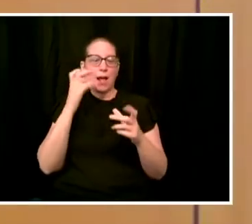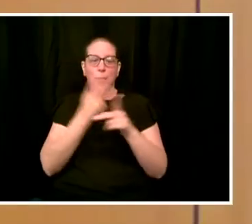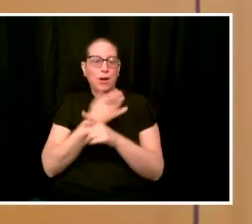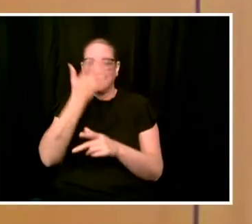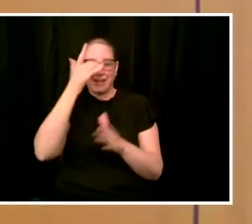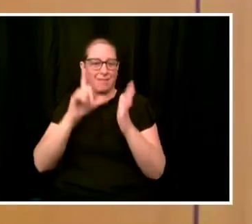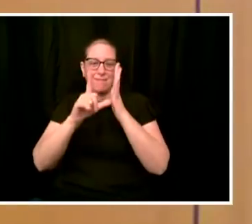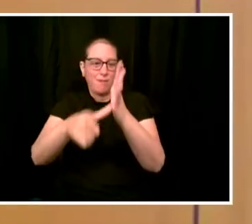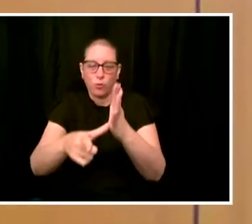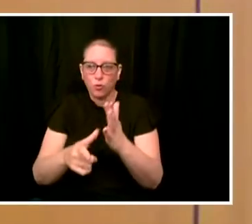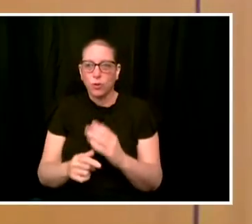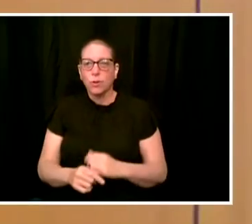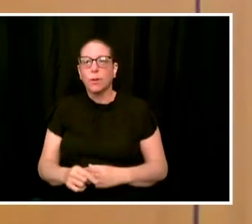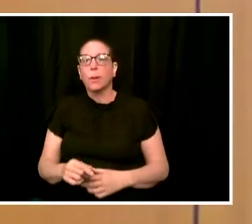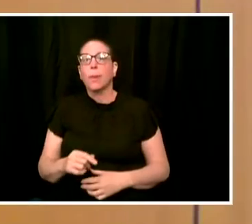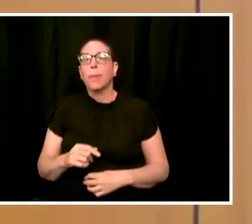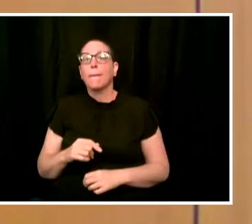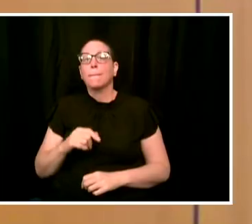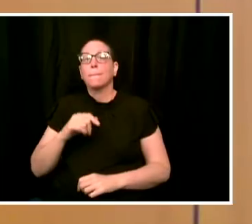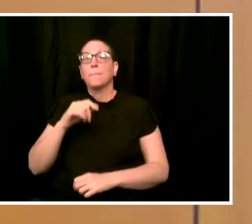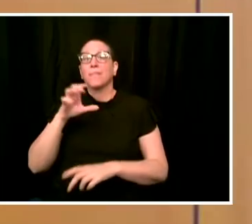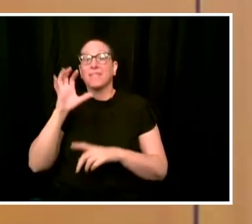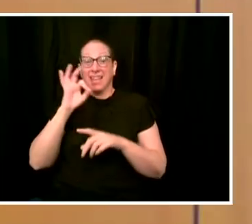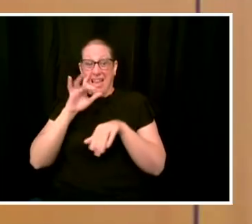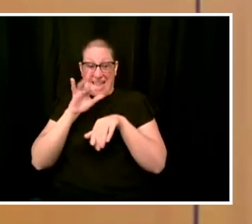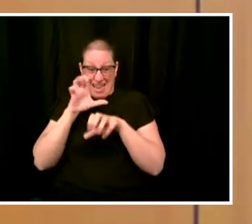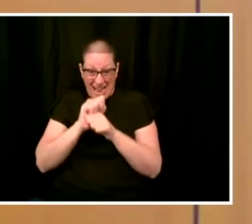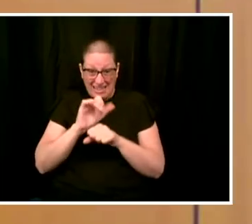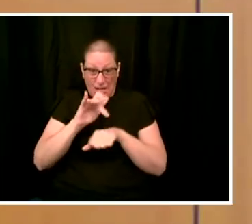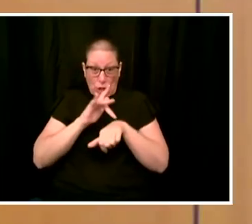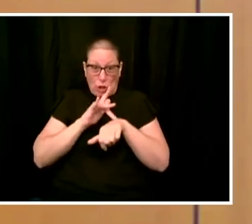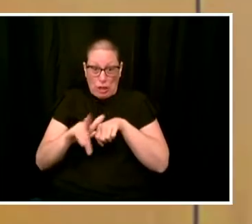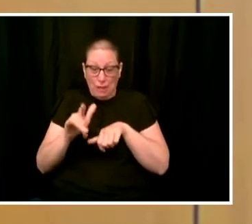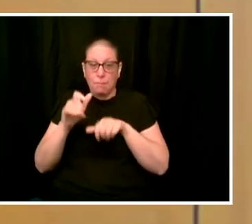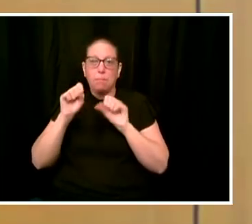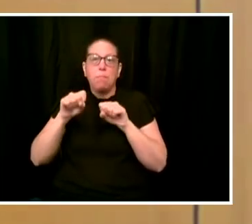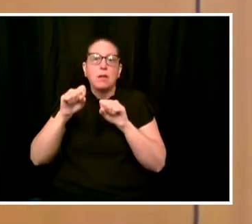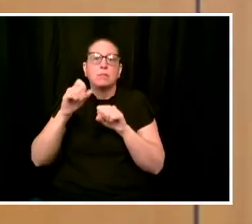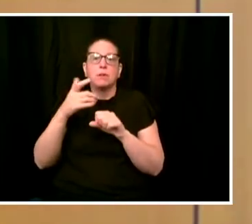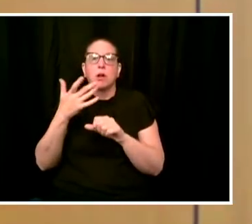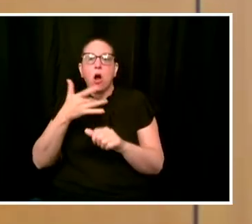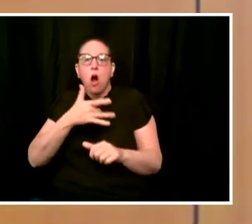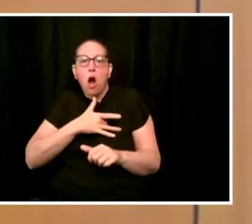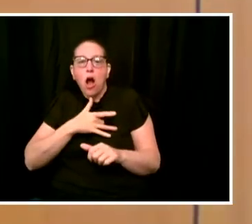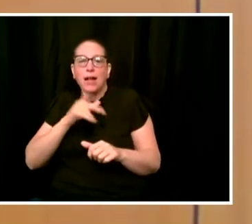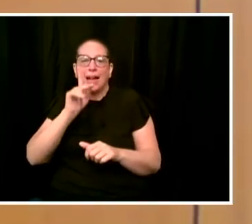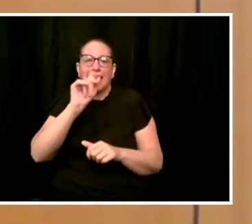SO WE WANT TO TAKE THIS OPPROTUNITY TO BNH O PE,V TO LOOKOUT FOR THIS